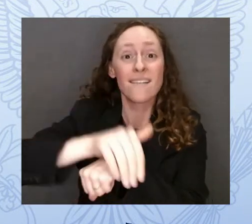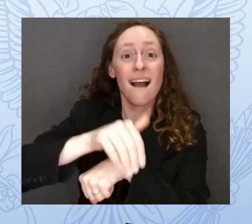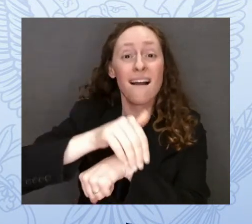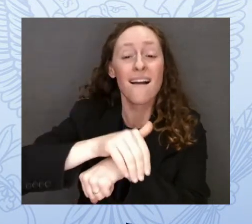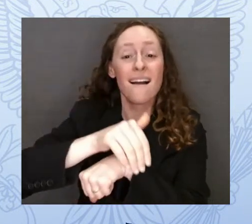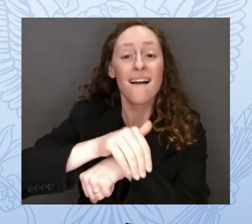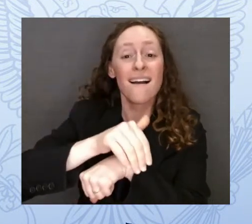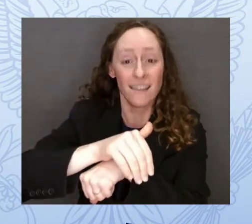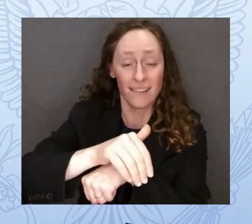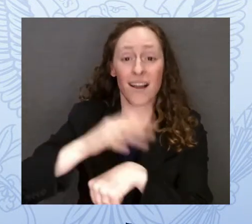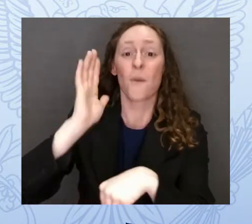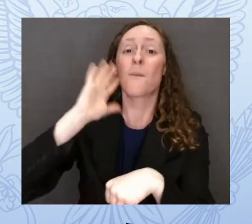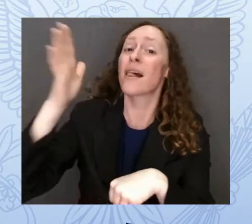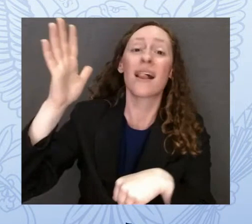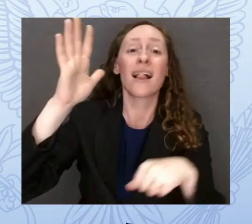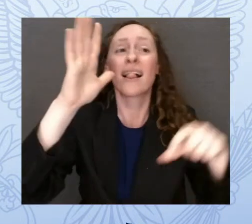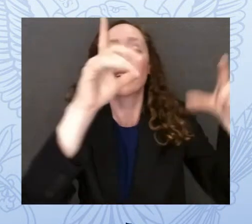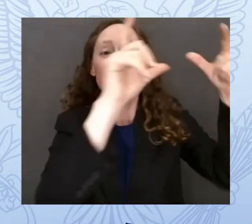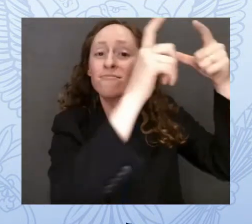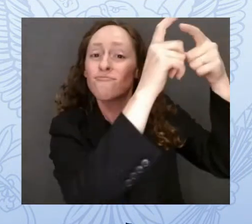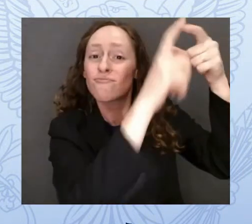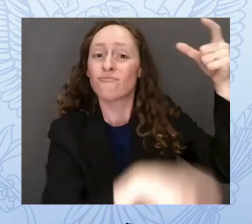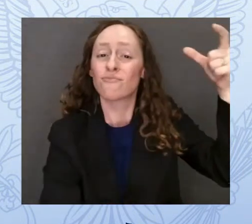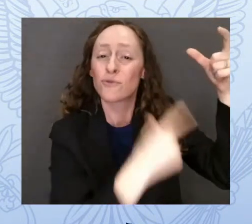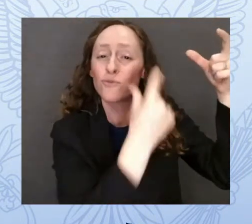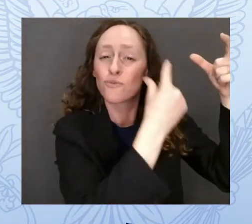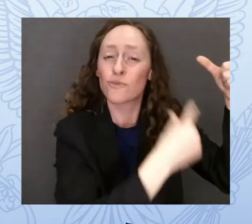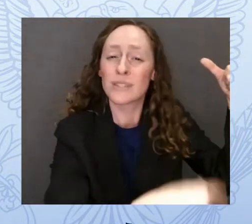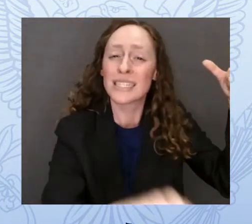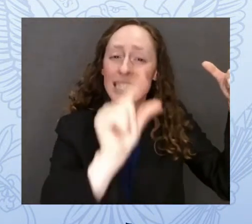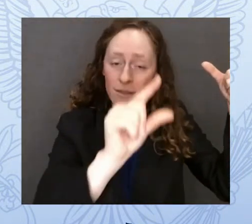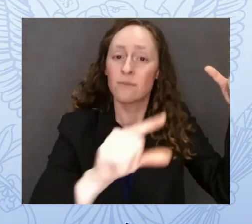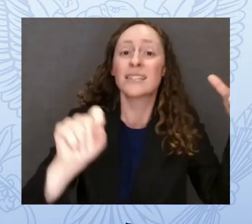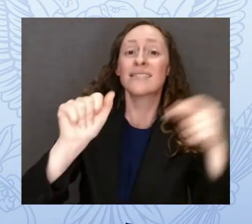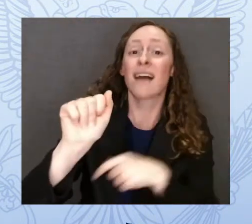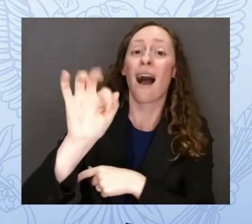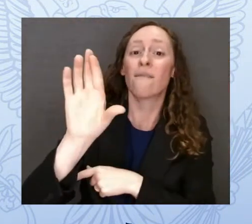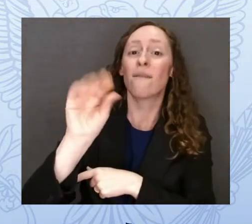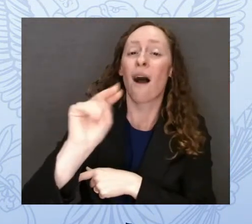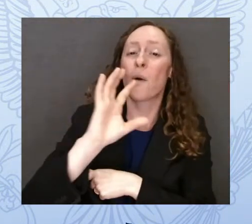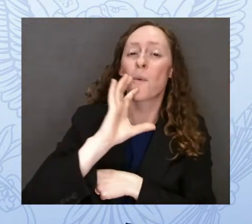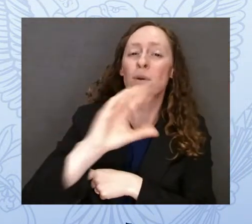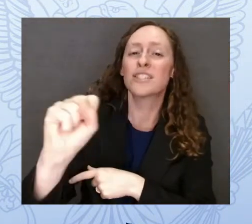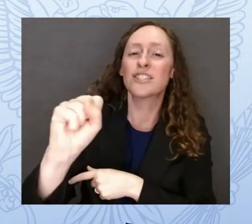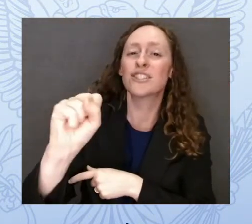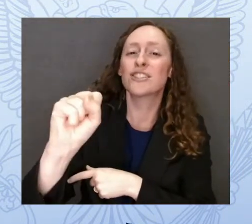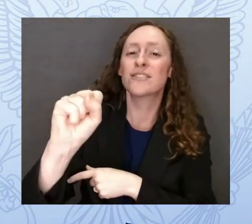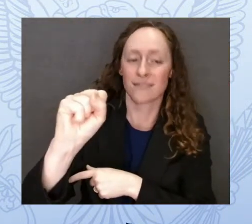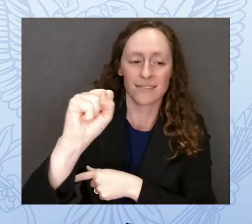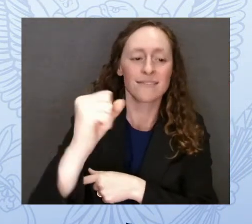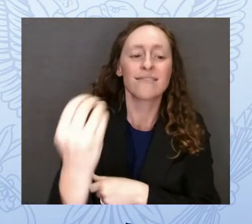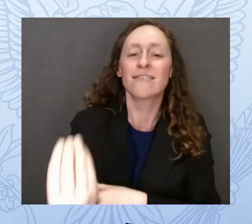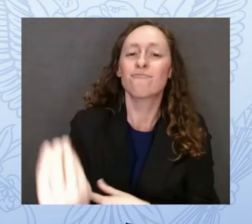the colors of the Indian Flag. And on the transparent sides, those colors --